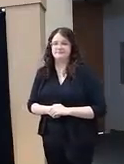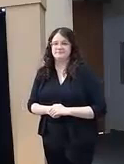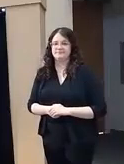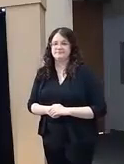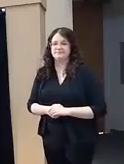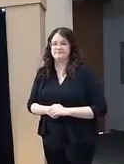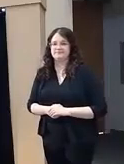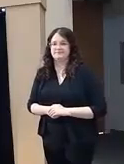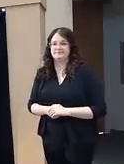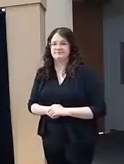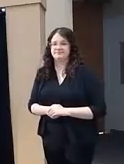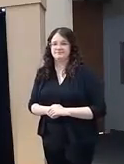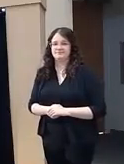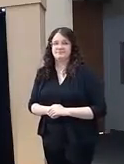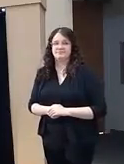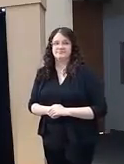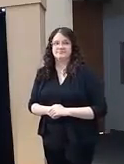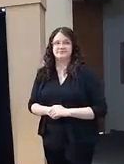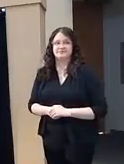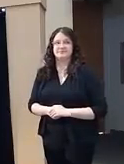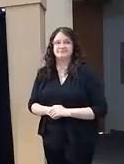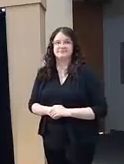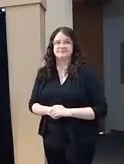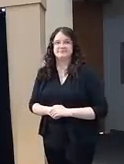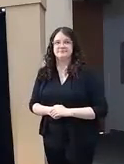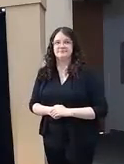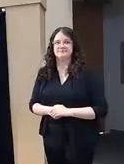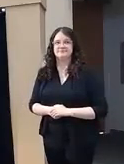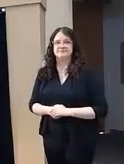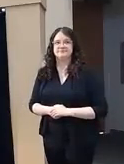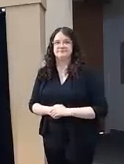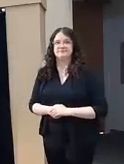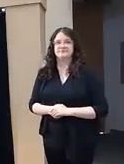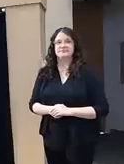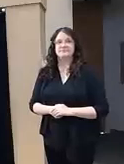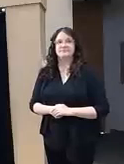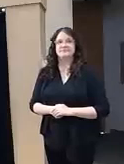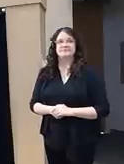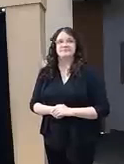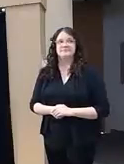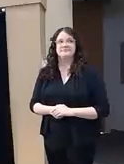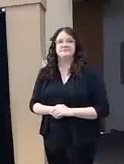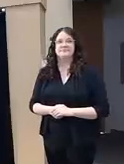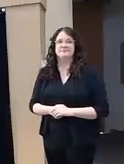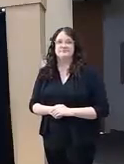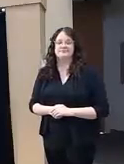medicine the biopsychosocial model emphasizes the importance of the psychological and social